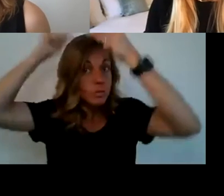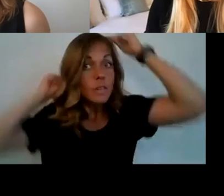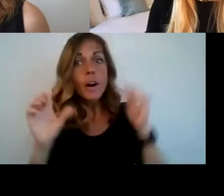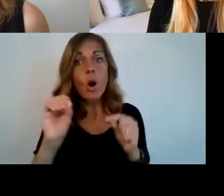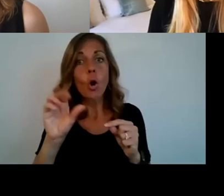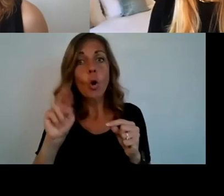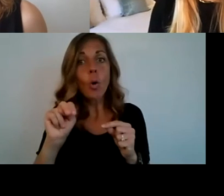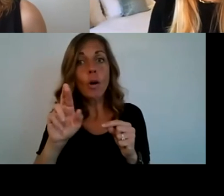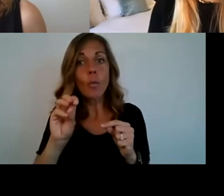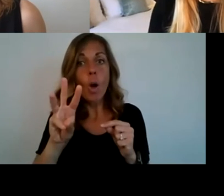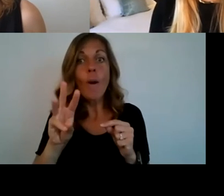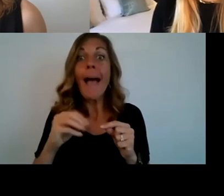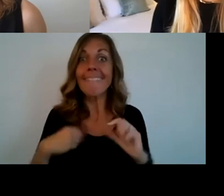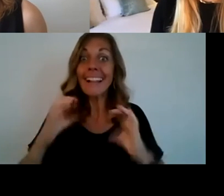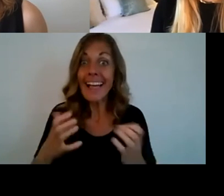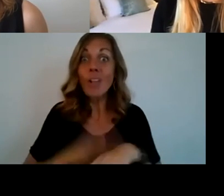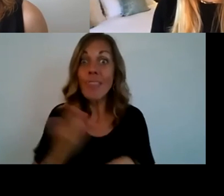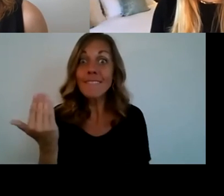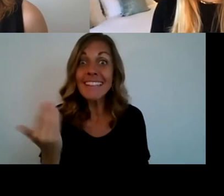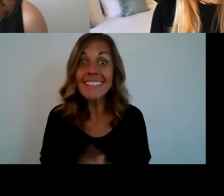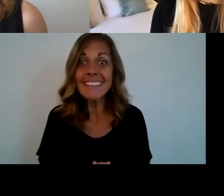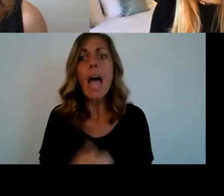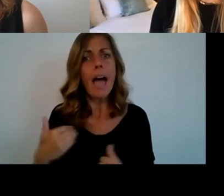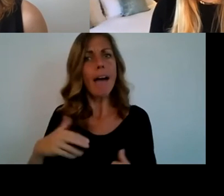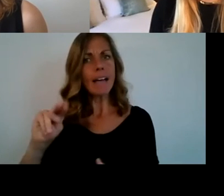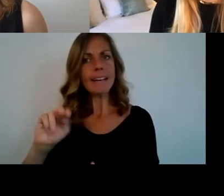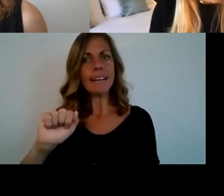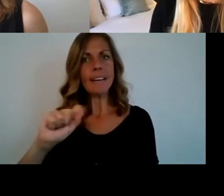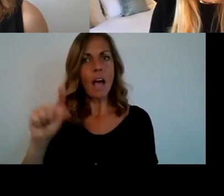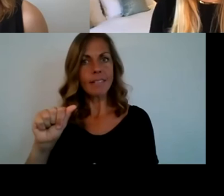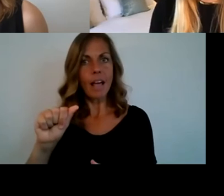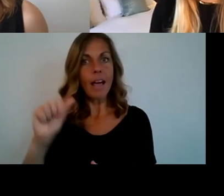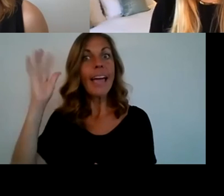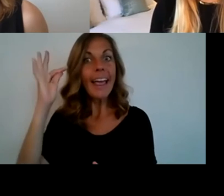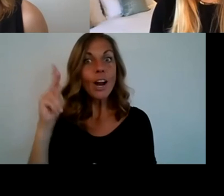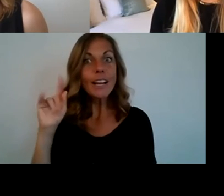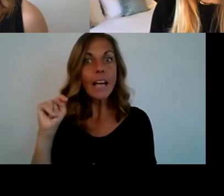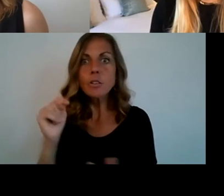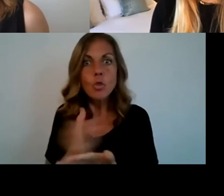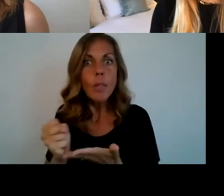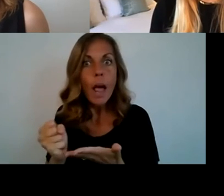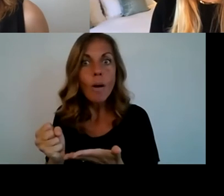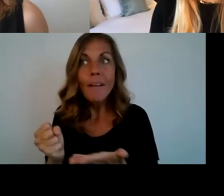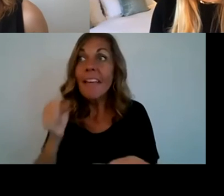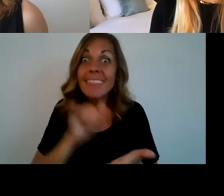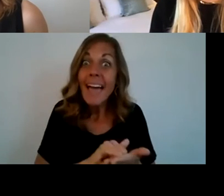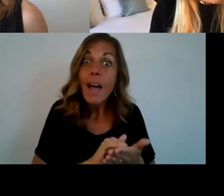the 15th. These Naza hair kits sold out. This was a business that was not the expected next